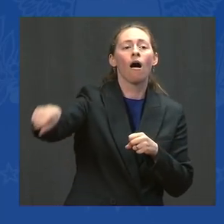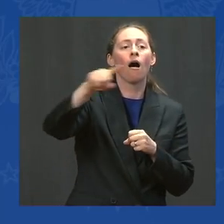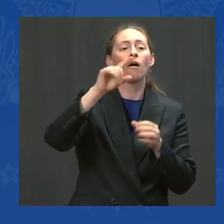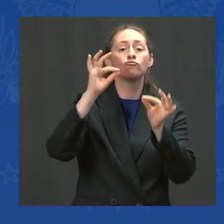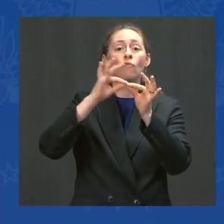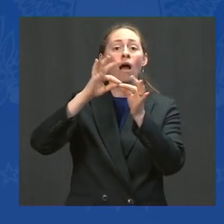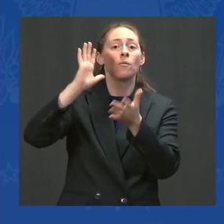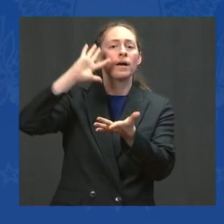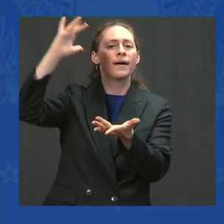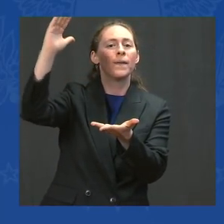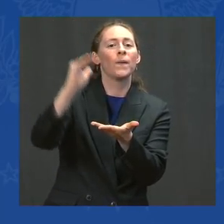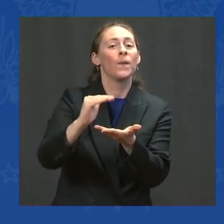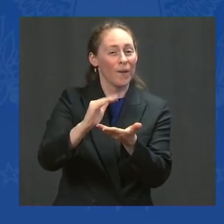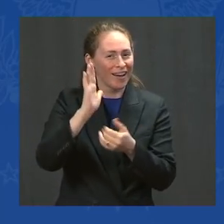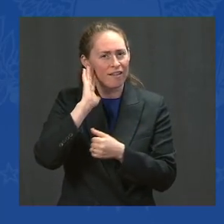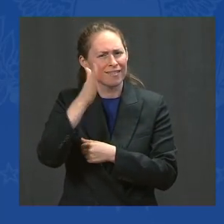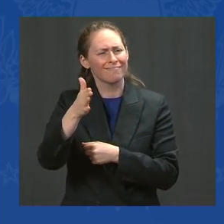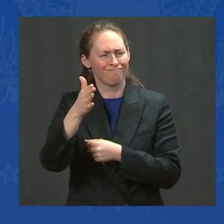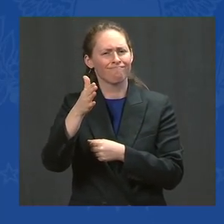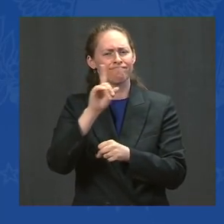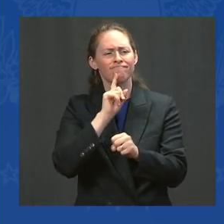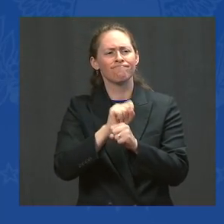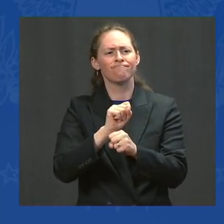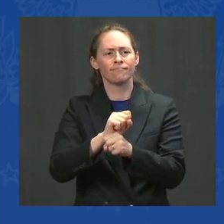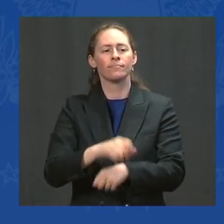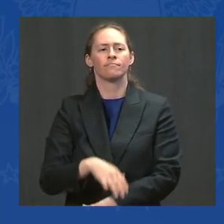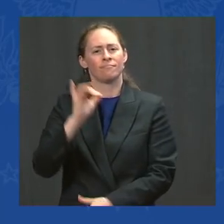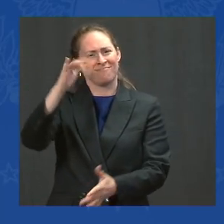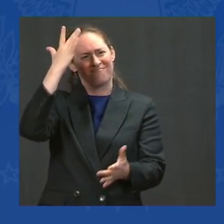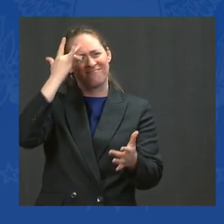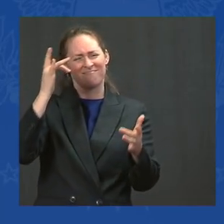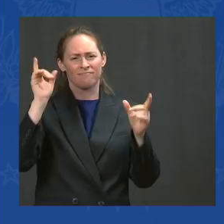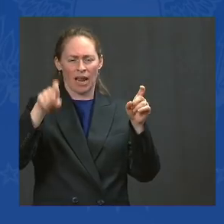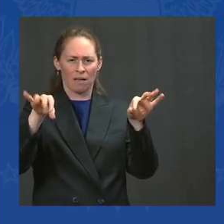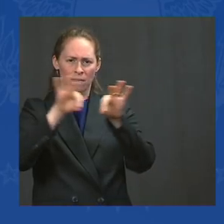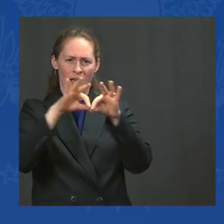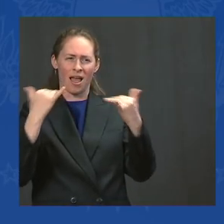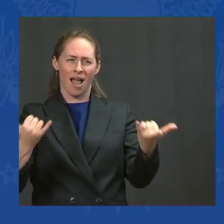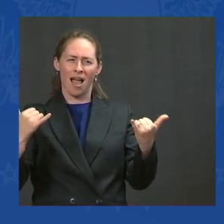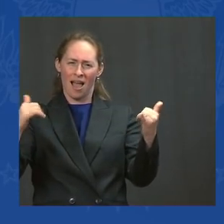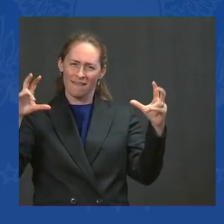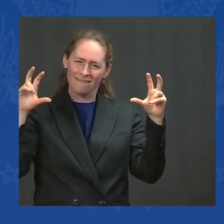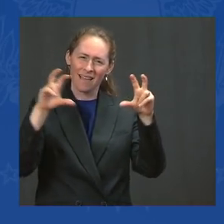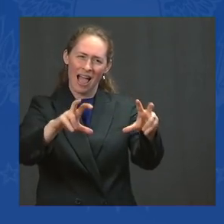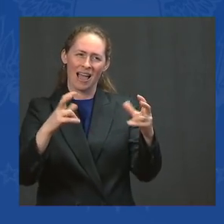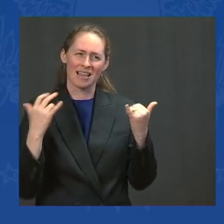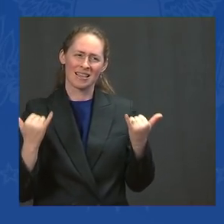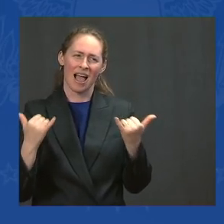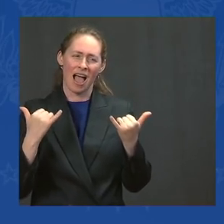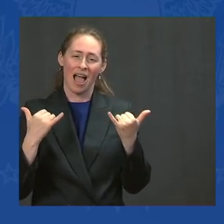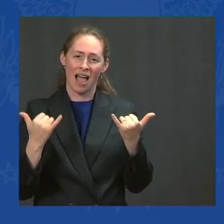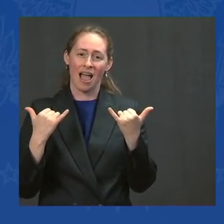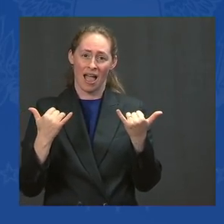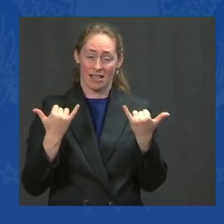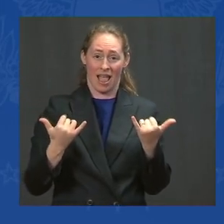It's another reason why these investments are so important. If we make a prudent, multi-year investments in better roads,